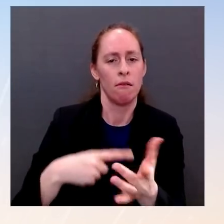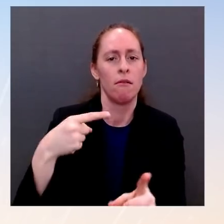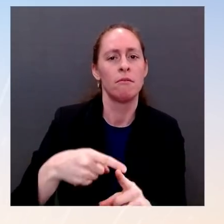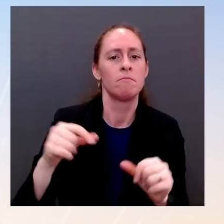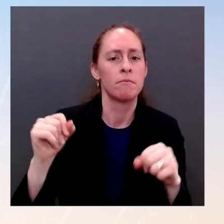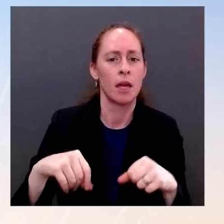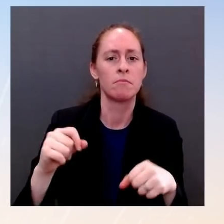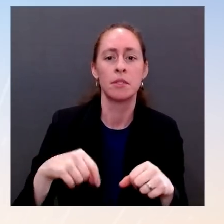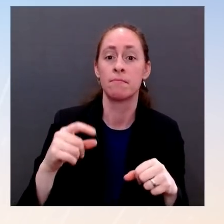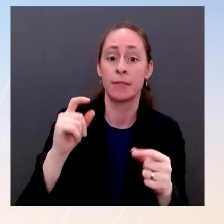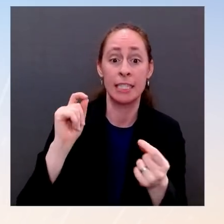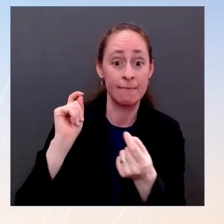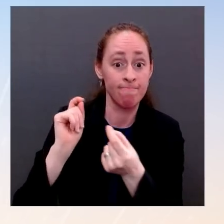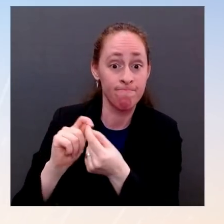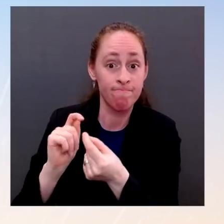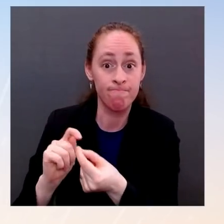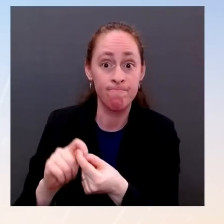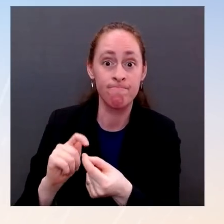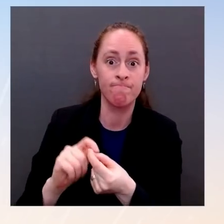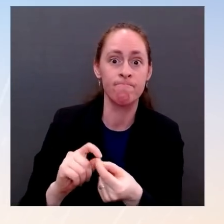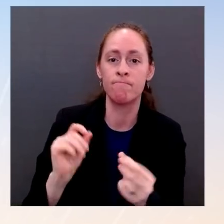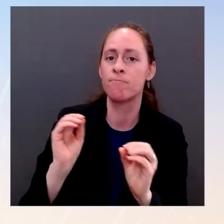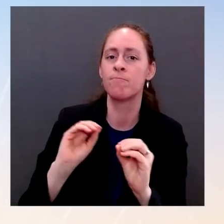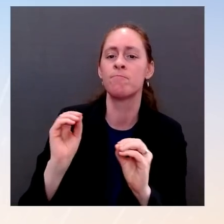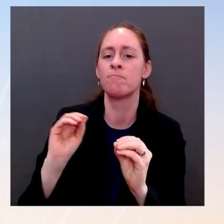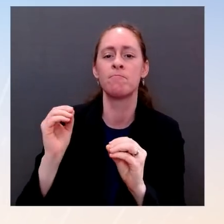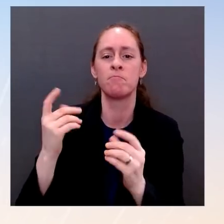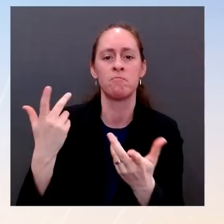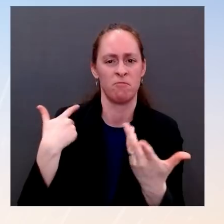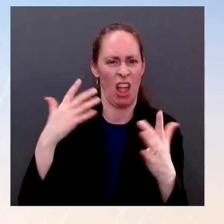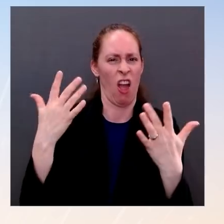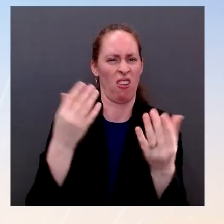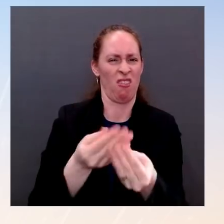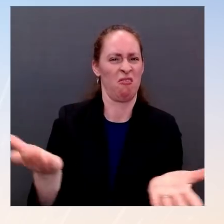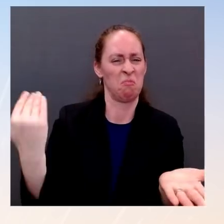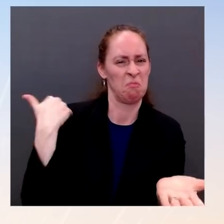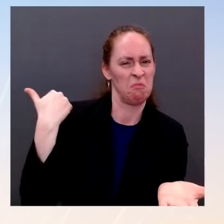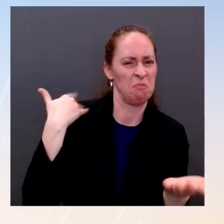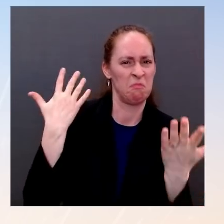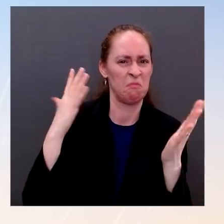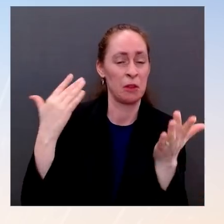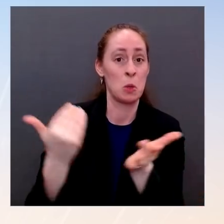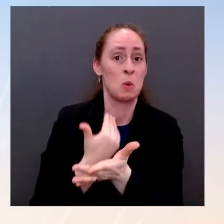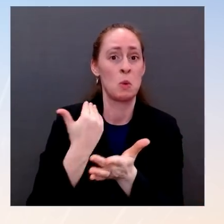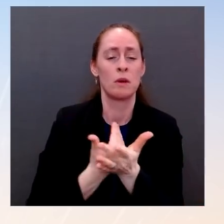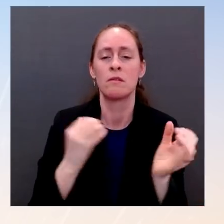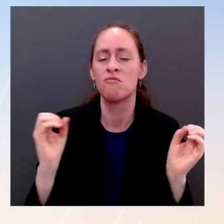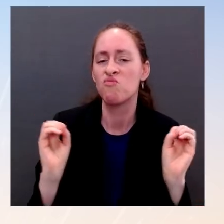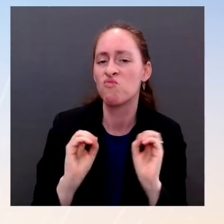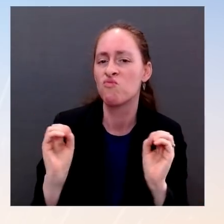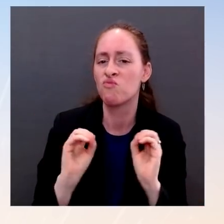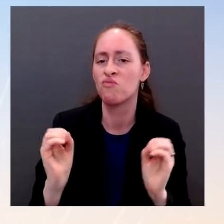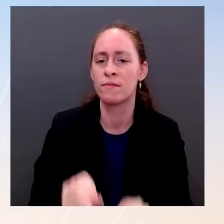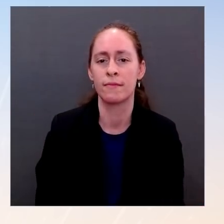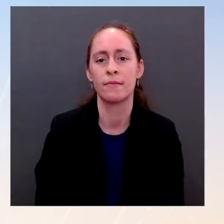I would also note that in the readout, they also conveyed that a big part of their discussion was also related to Yemen, also related to Iran.